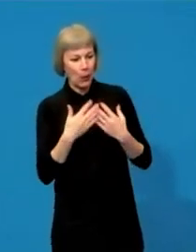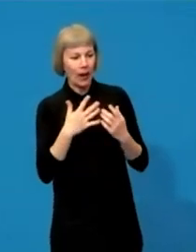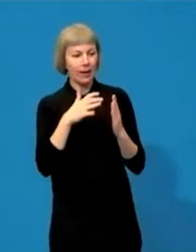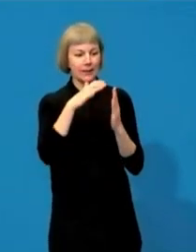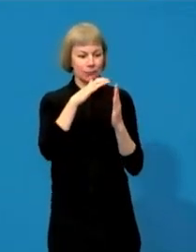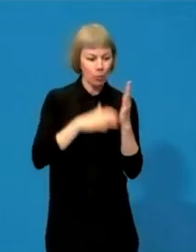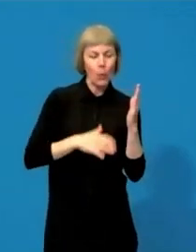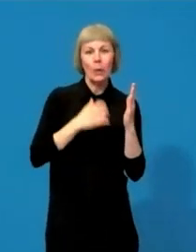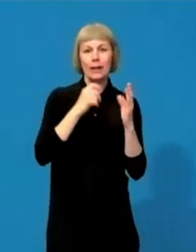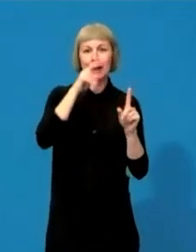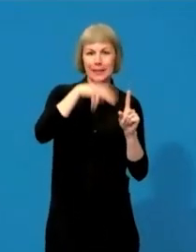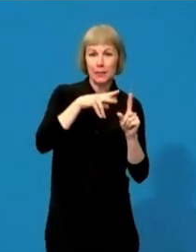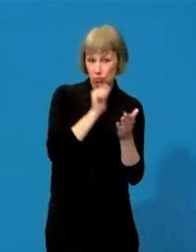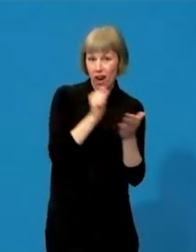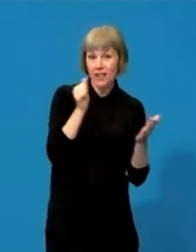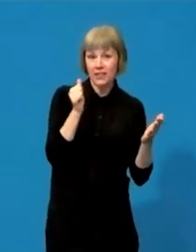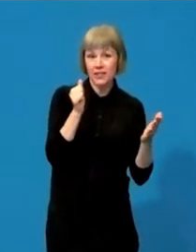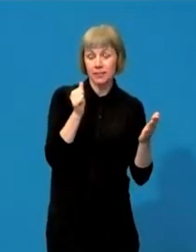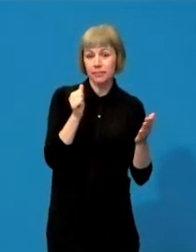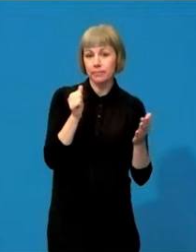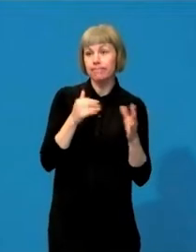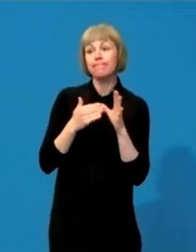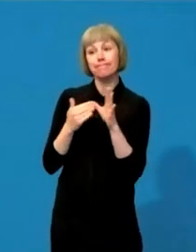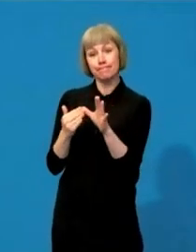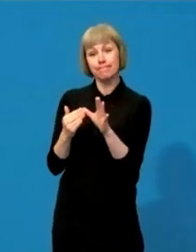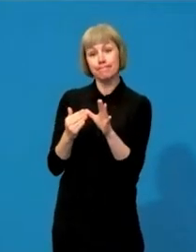Is that correct? MR DAVIS: And there is no driver training in Fitzroy Crossing for him